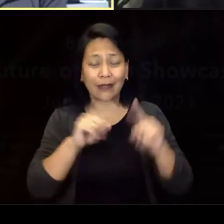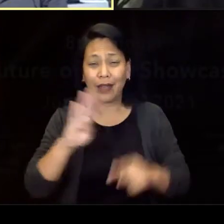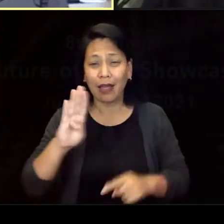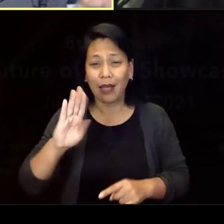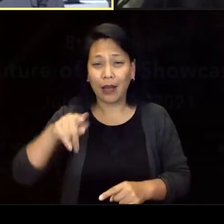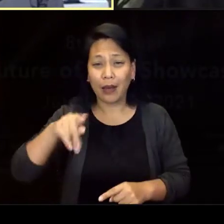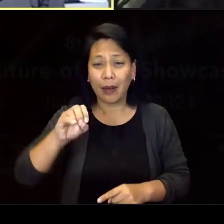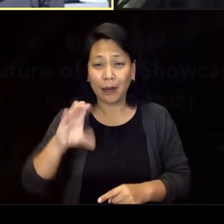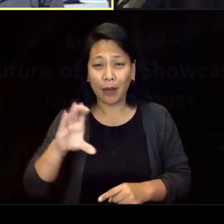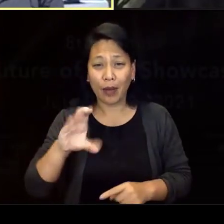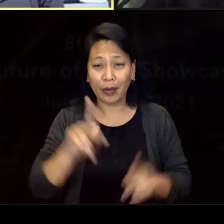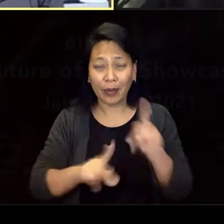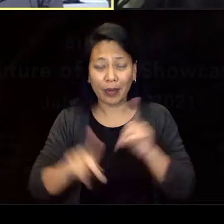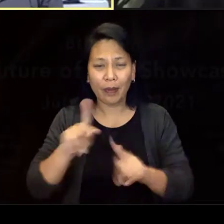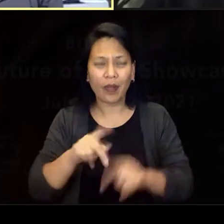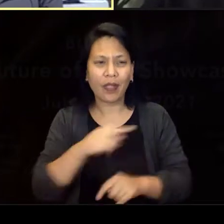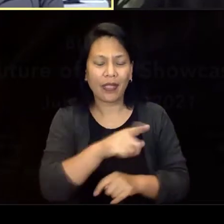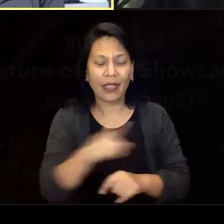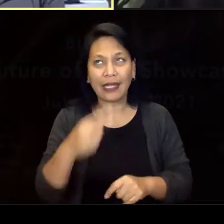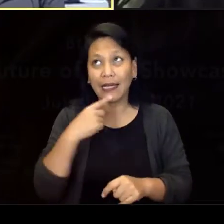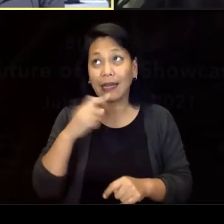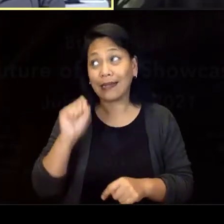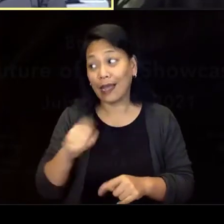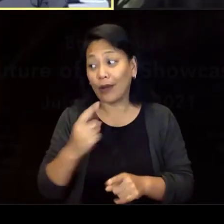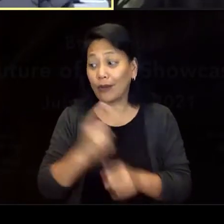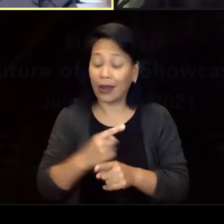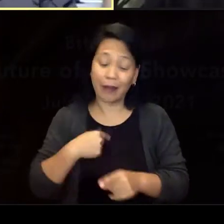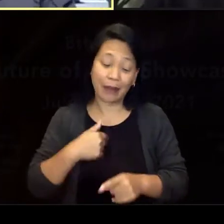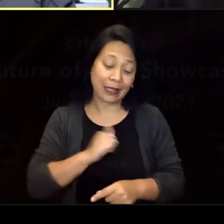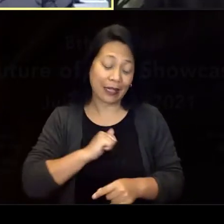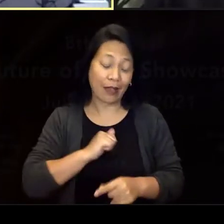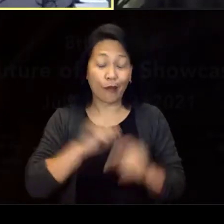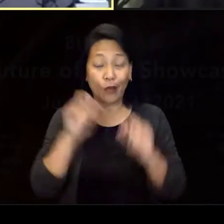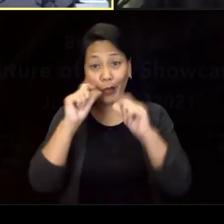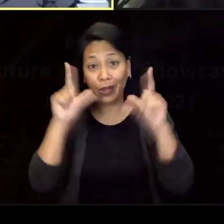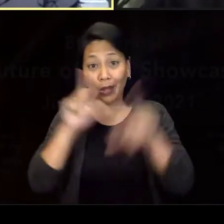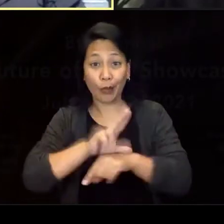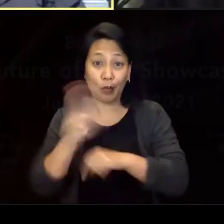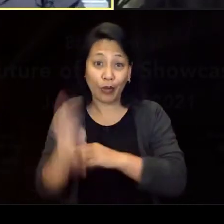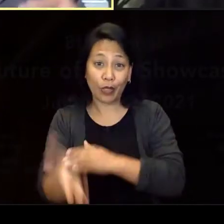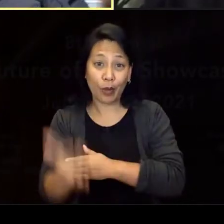I had to wake up at 3:00 AM to go get my hair done before coming to set.